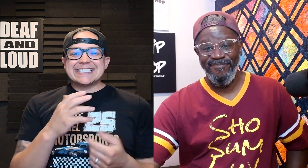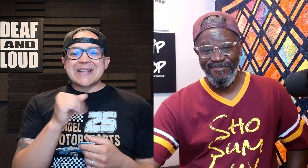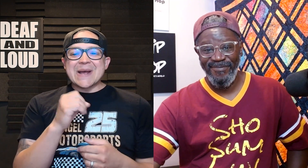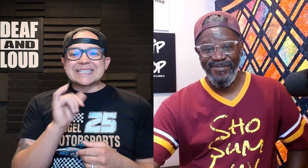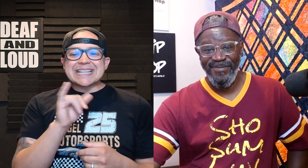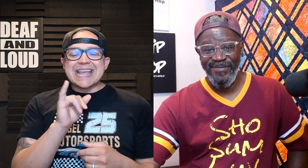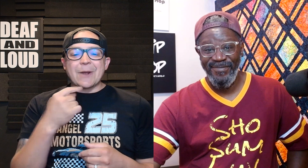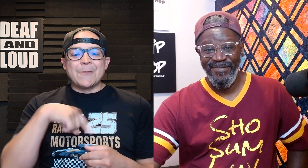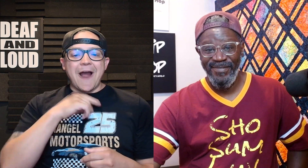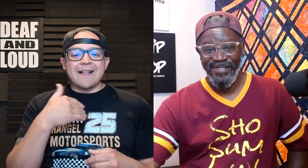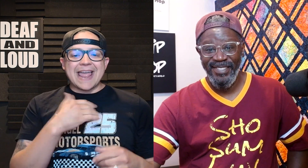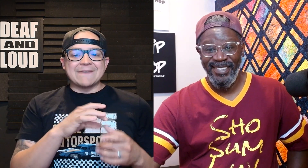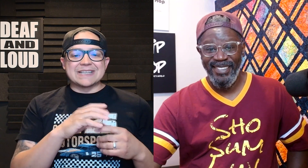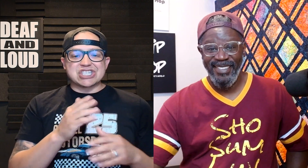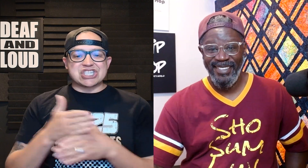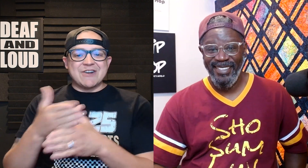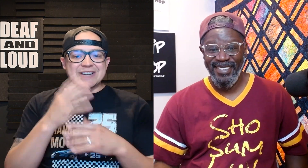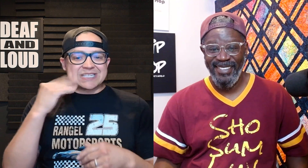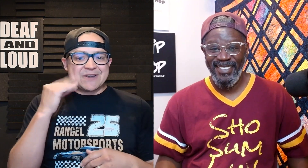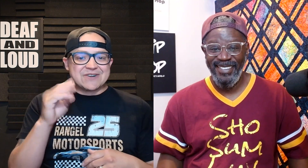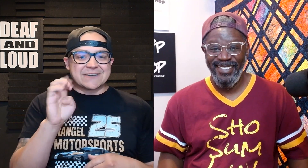So it's like we all have this shared experience of